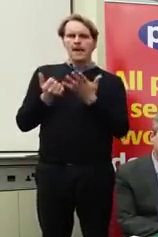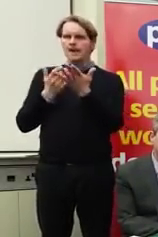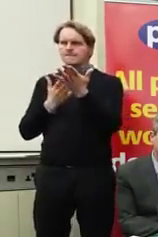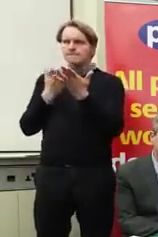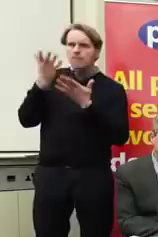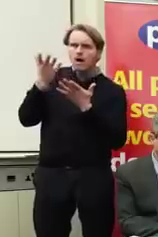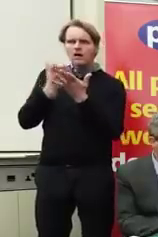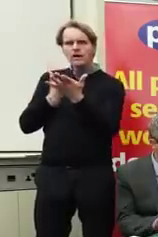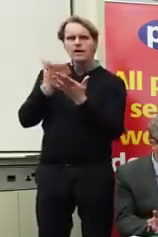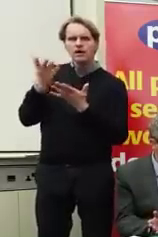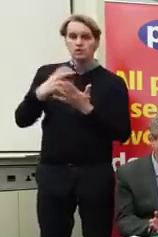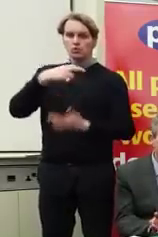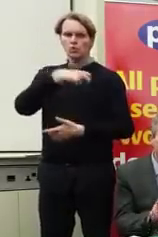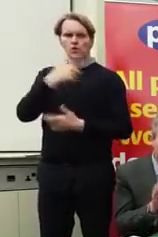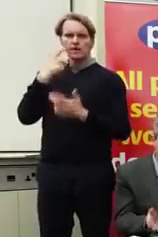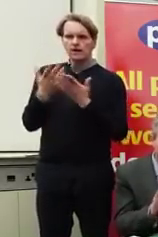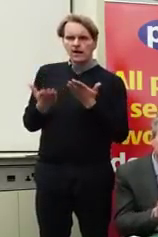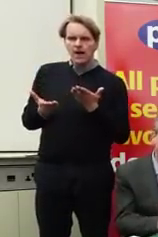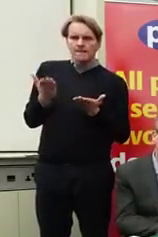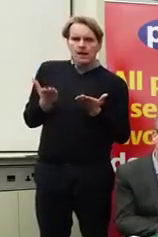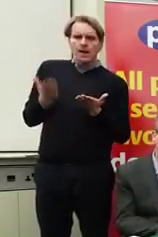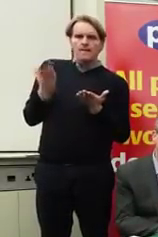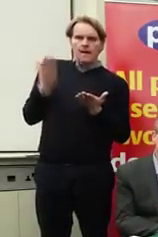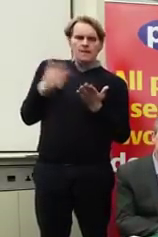get just rises for everybody and not have one department played off against